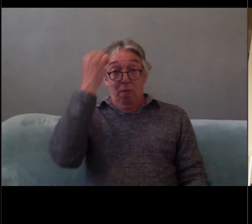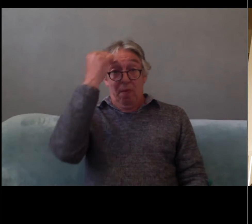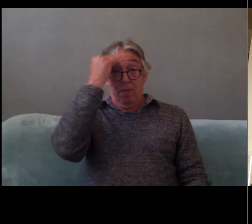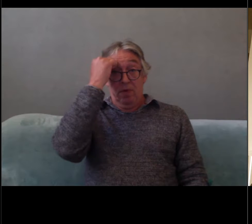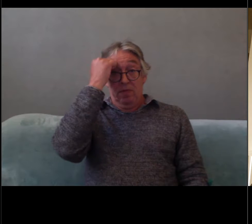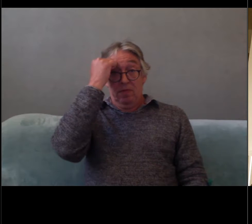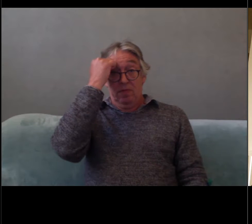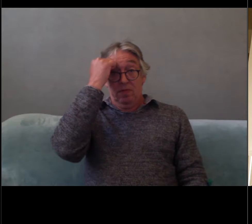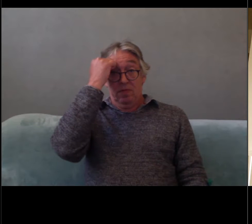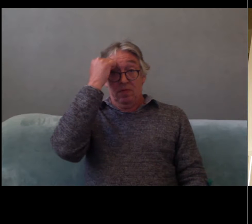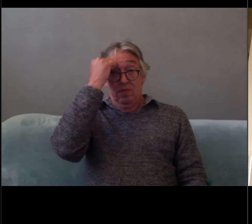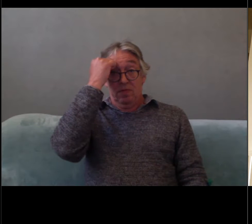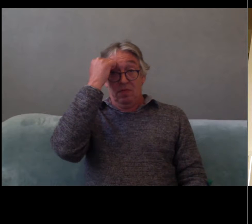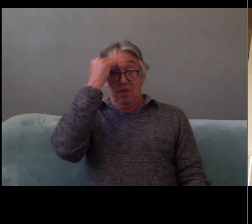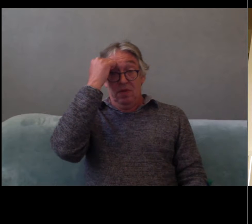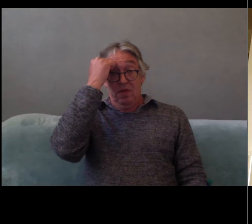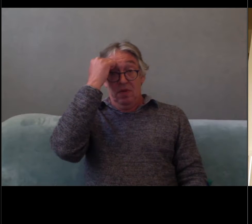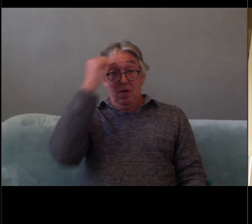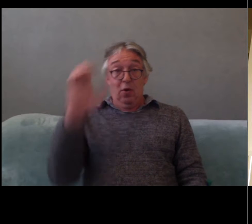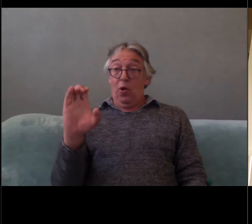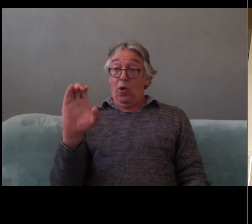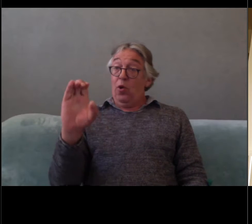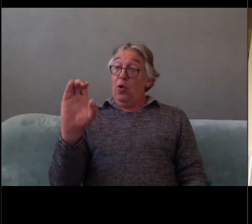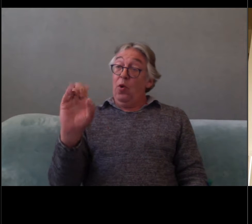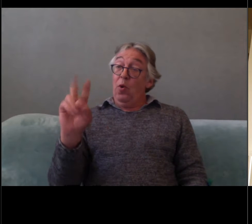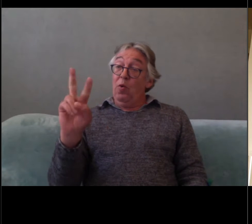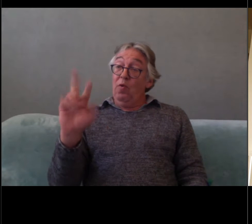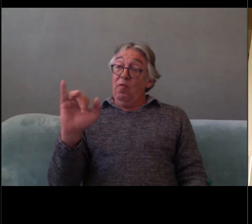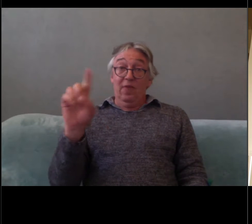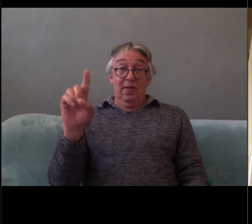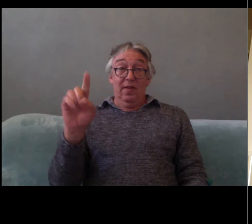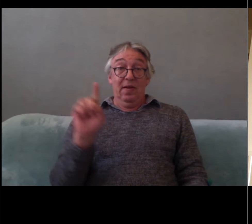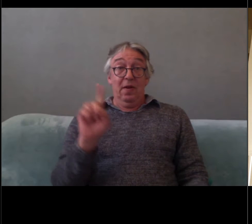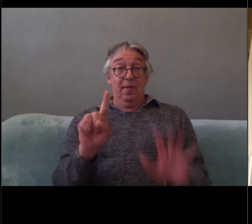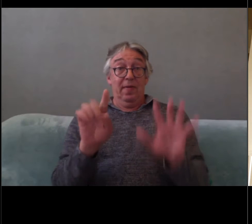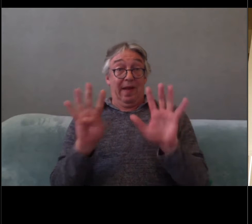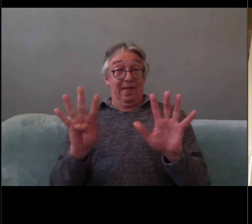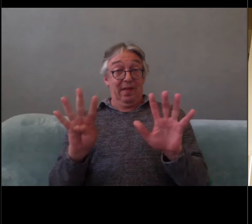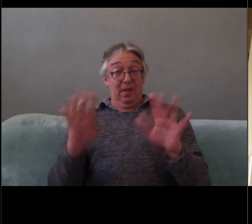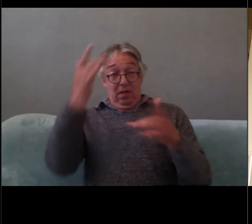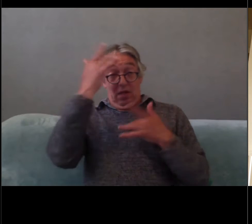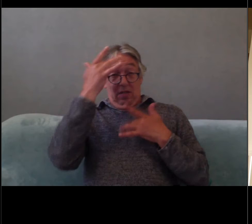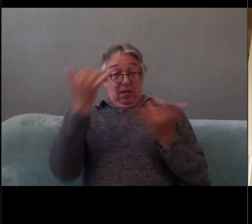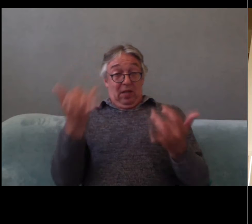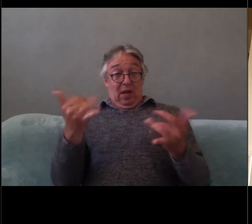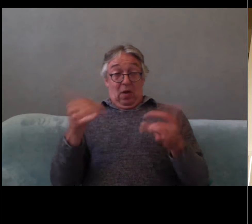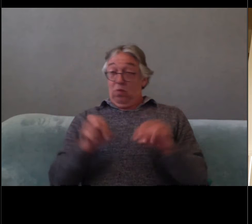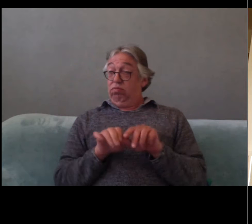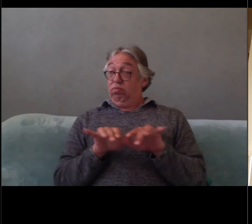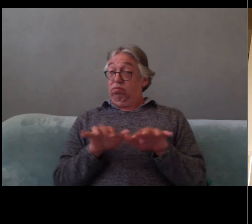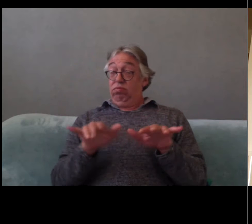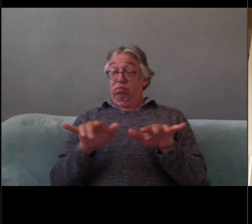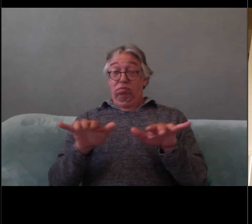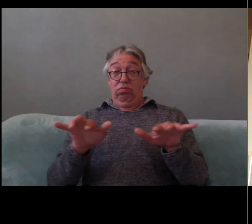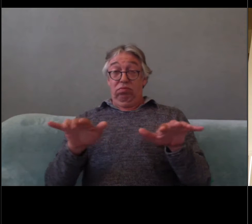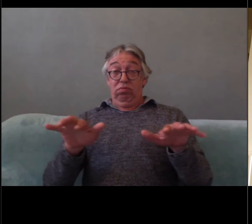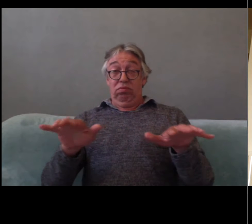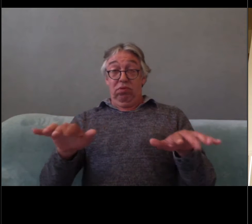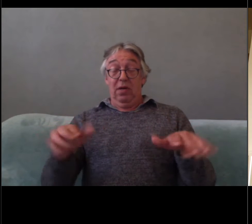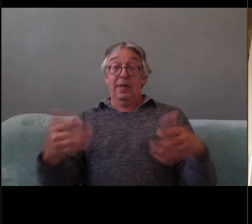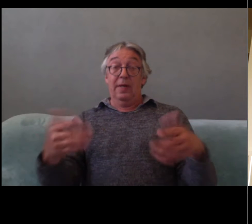that the COVID-19 pandemic has brought Europe to its knees.